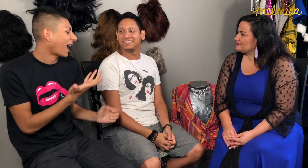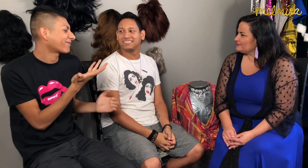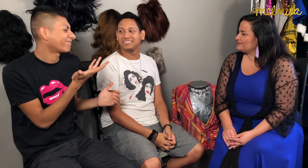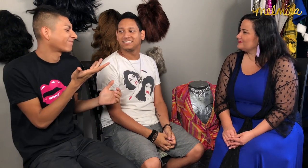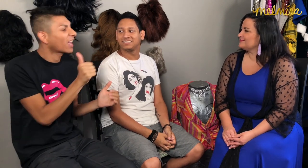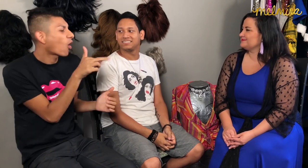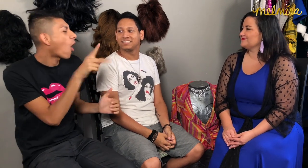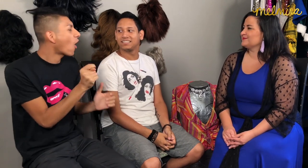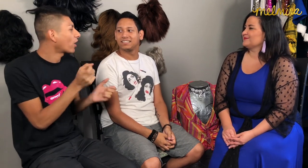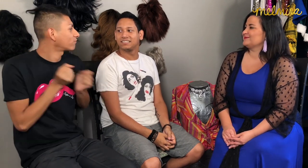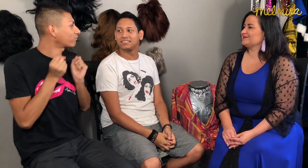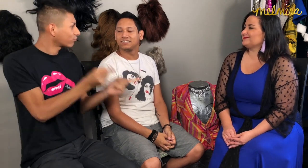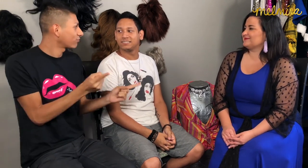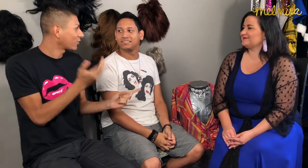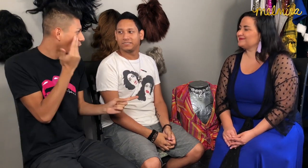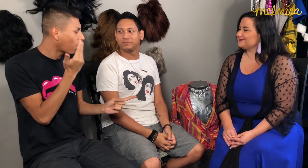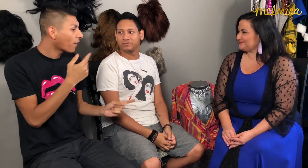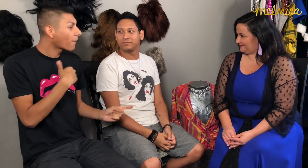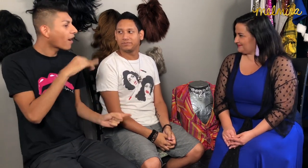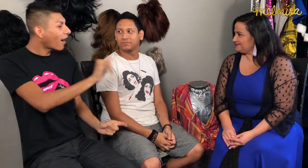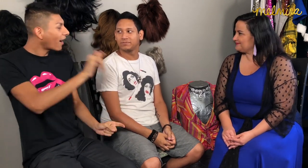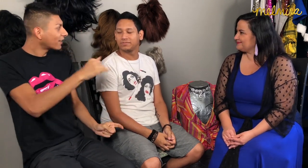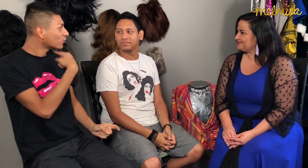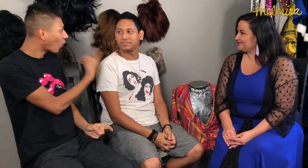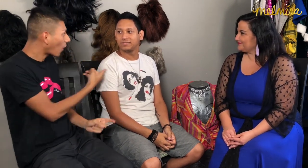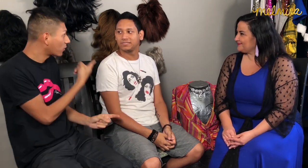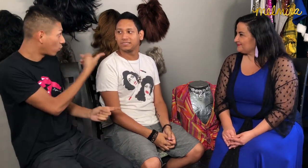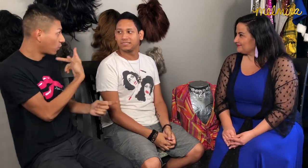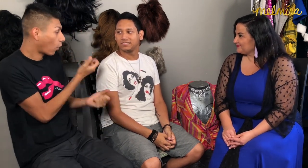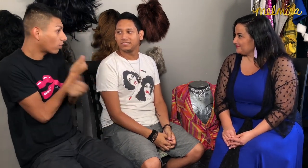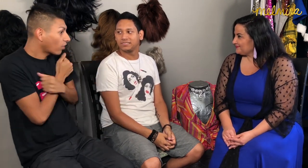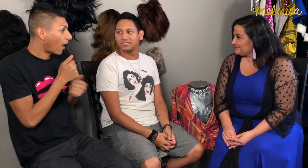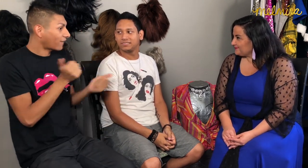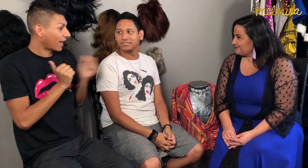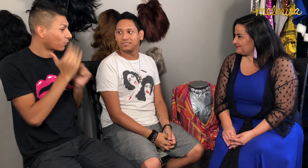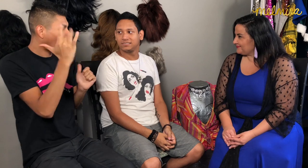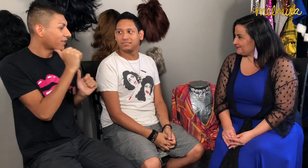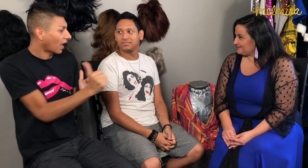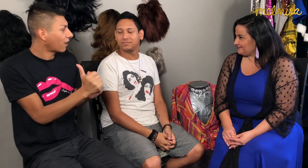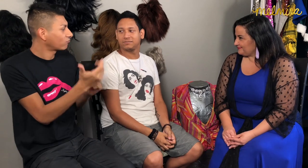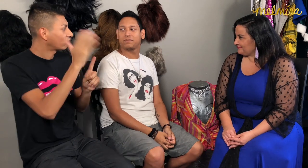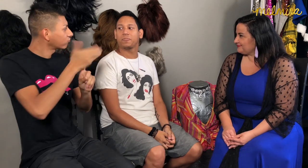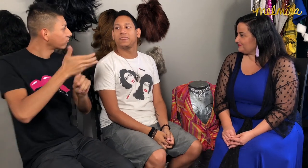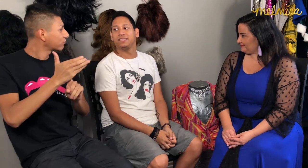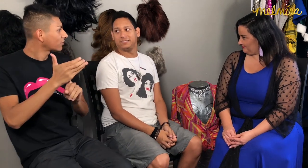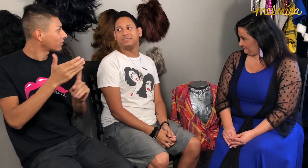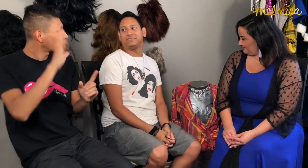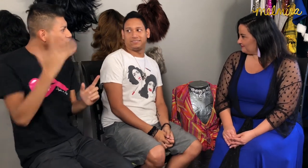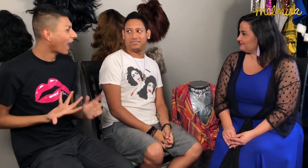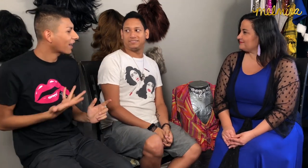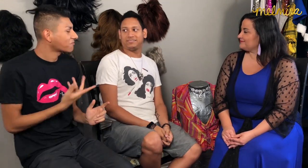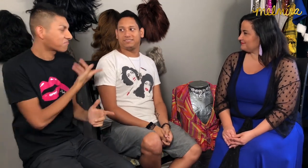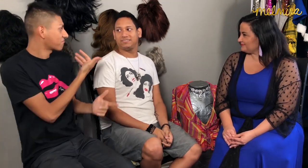And the art expressed behind it, you know? I was like, ahh, and I told Alvaro, we both love acting, so why not do drag?